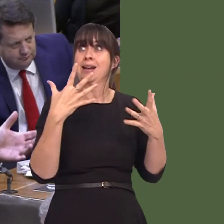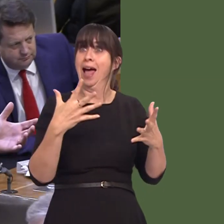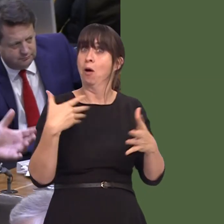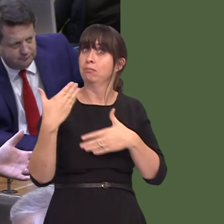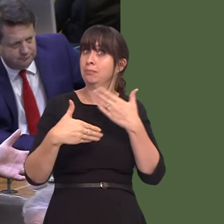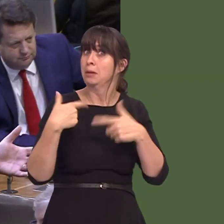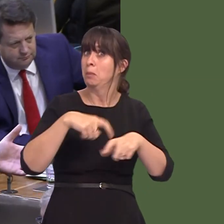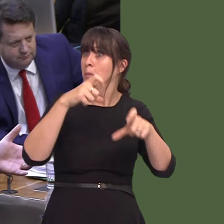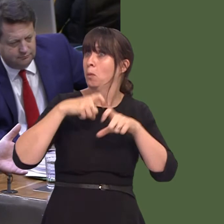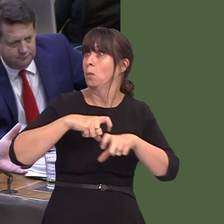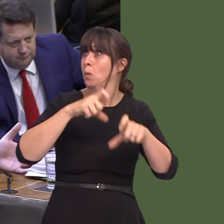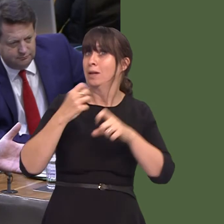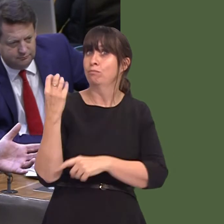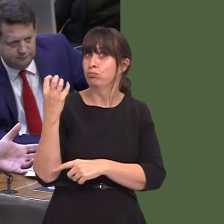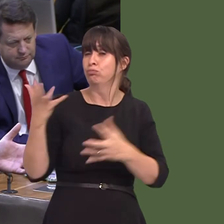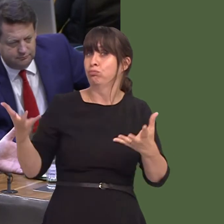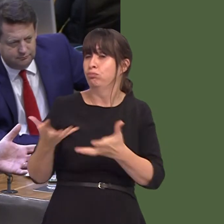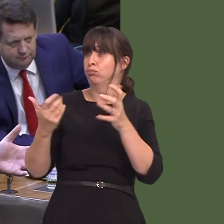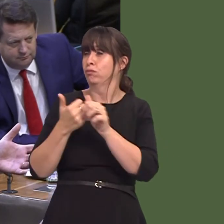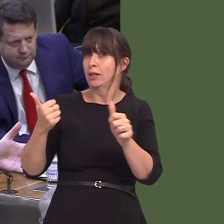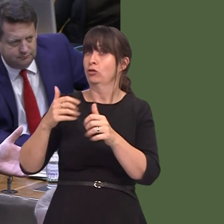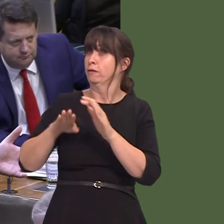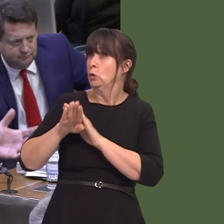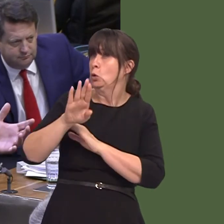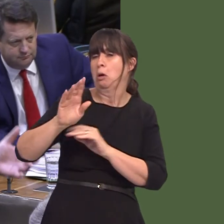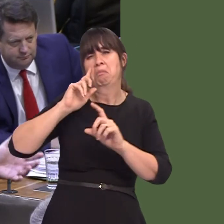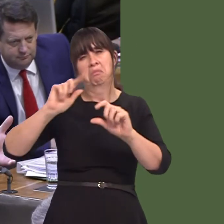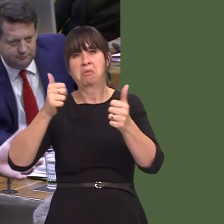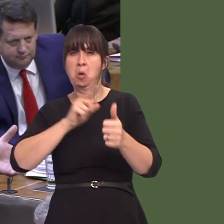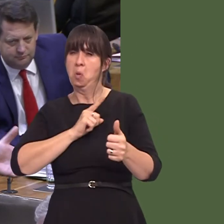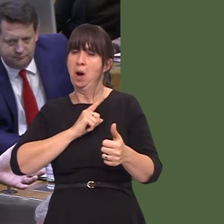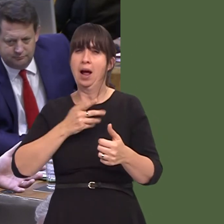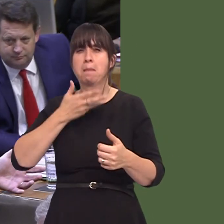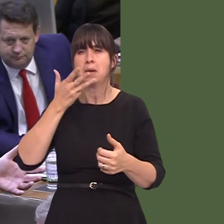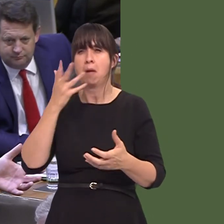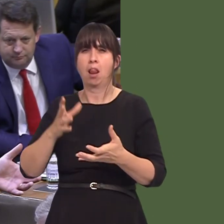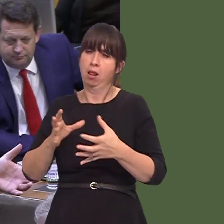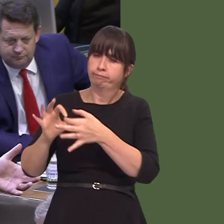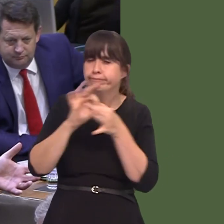There are plans for it to prosper in the future. Why? Because of the work and the money we put in as a Government.